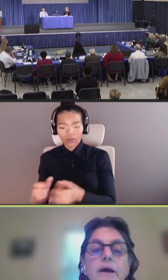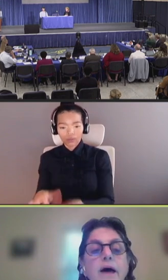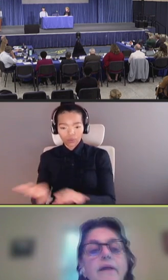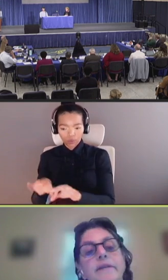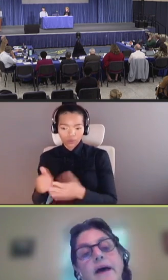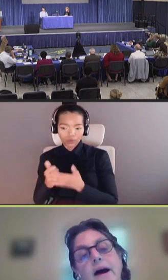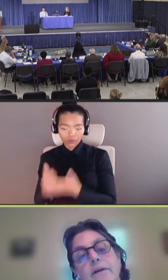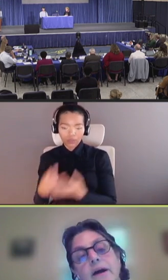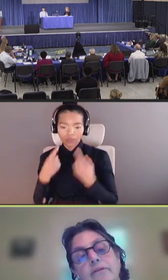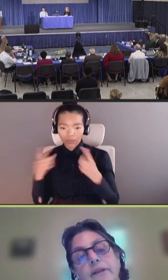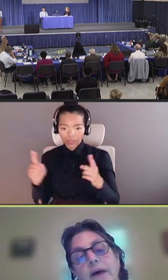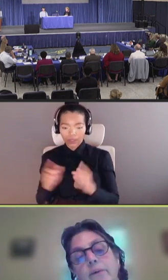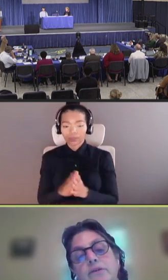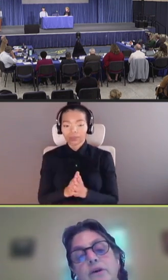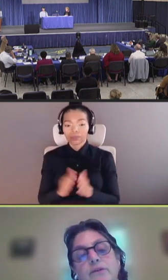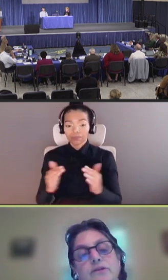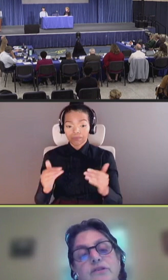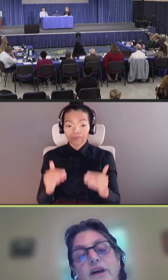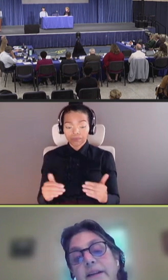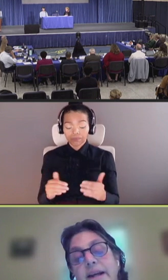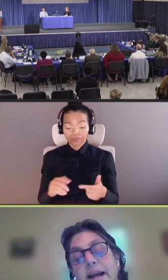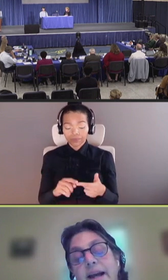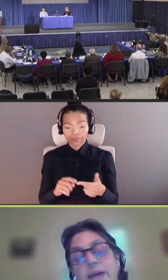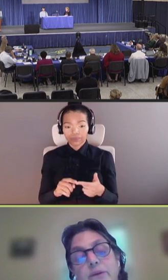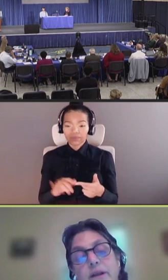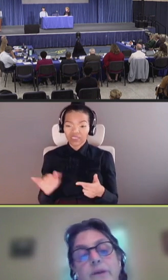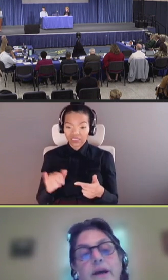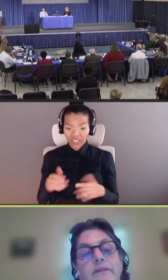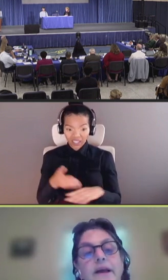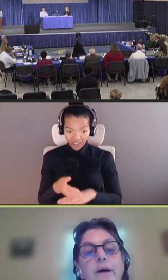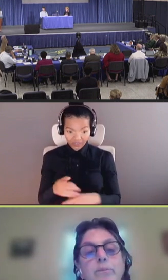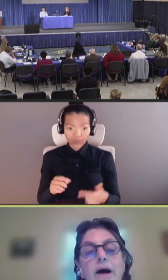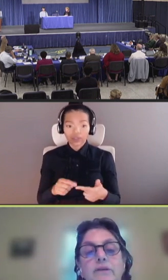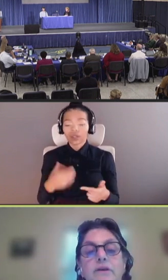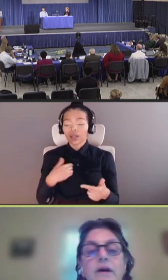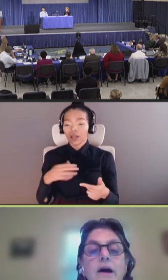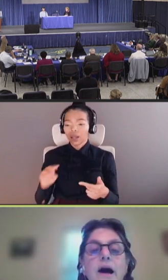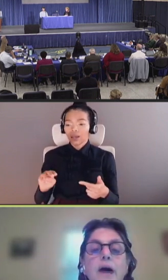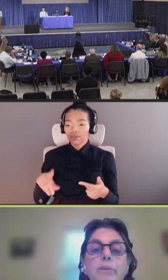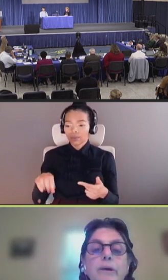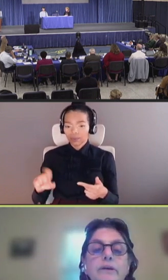And then that -- after that was sort of settling out. Then we had the Mpox outbreaks,